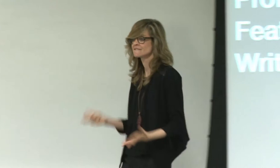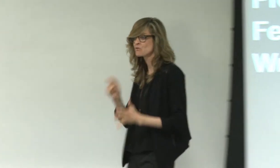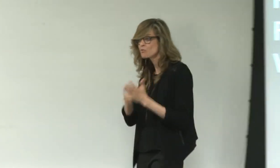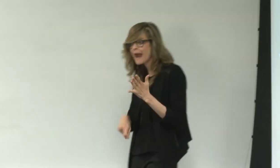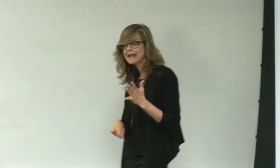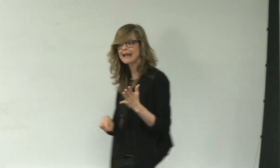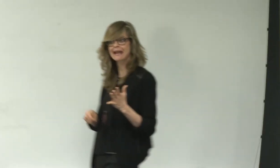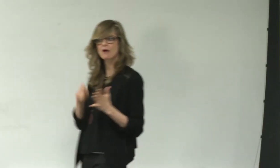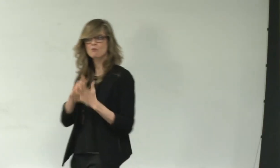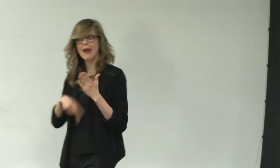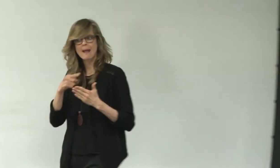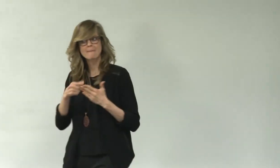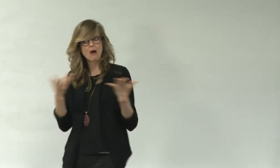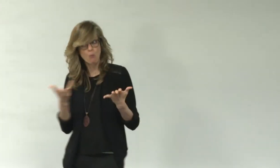UGH. WRITING ABOUT--